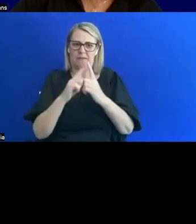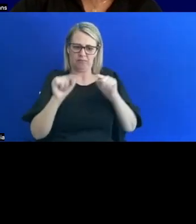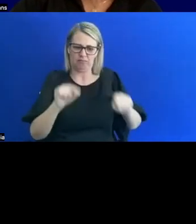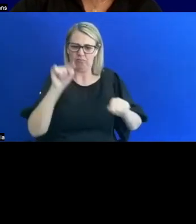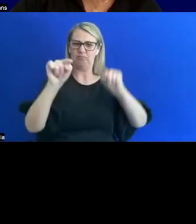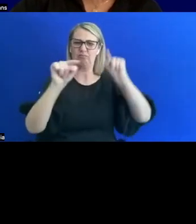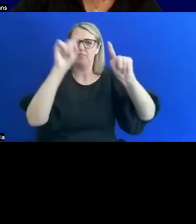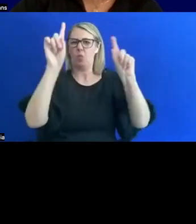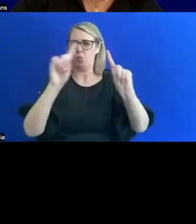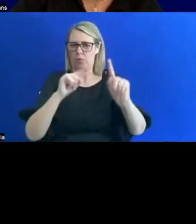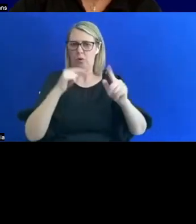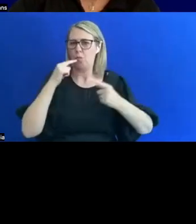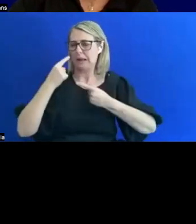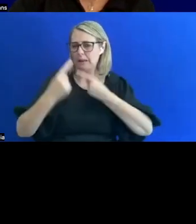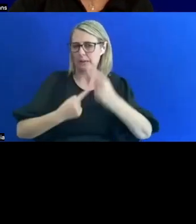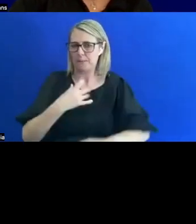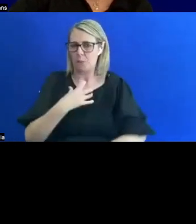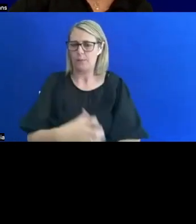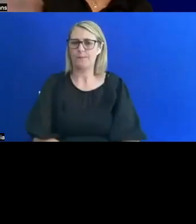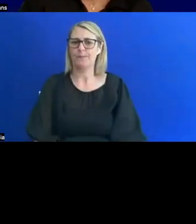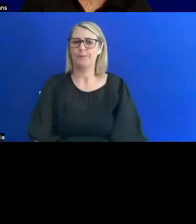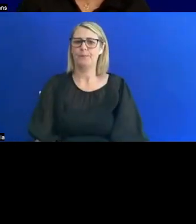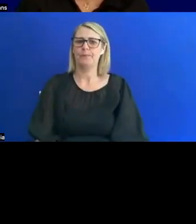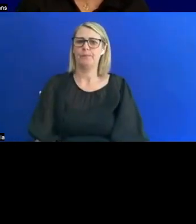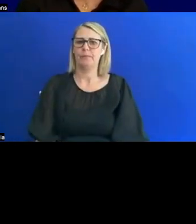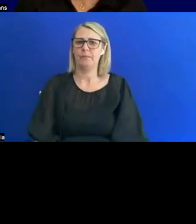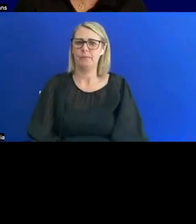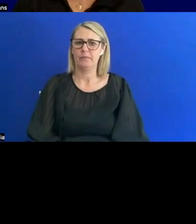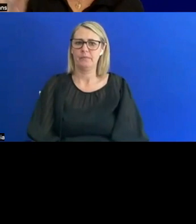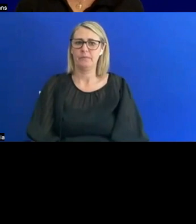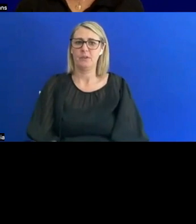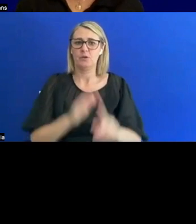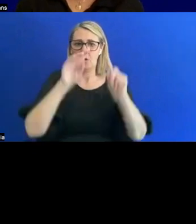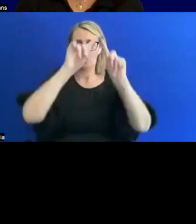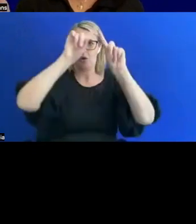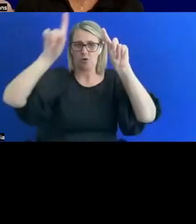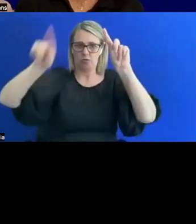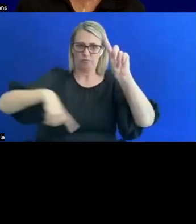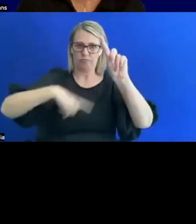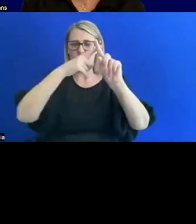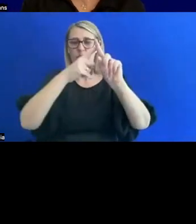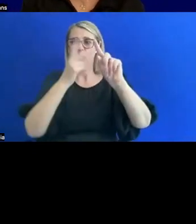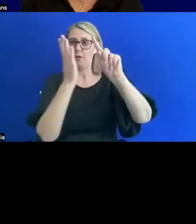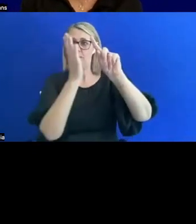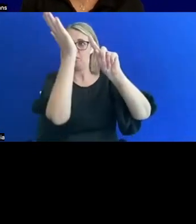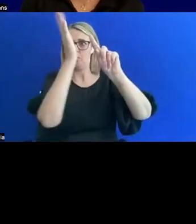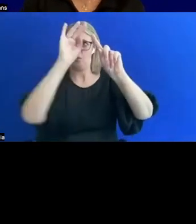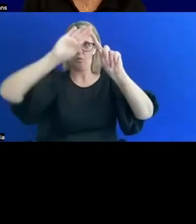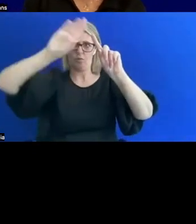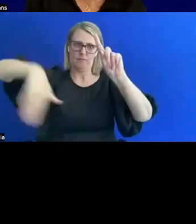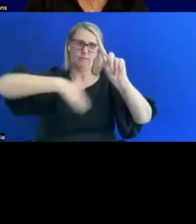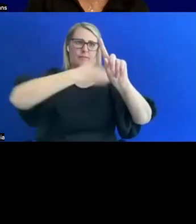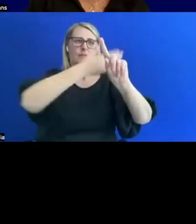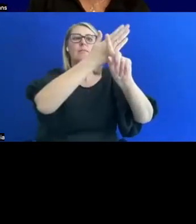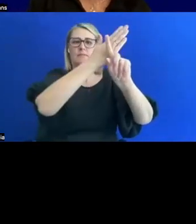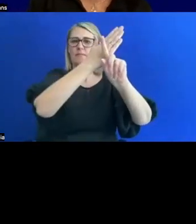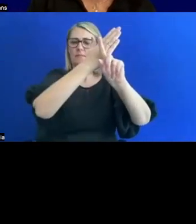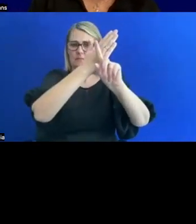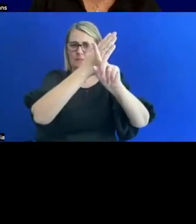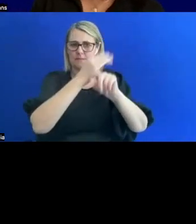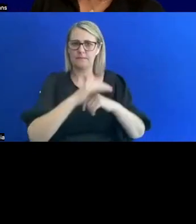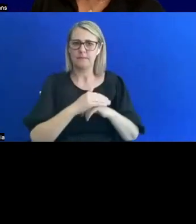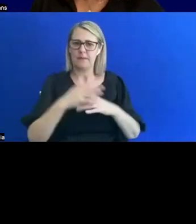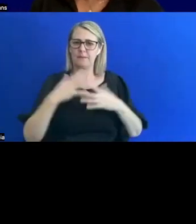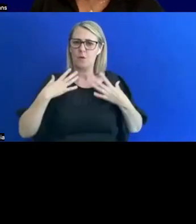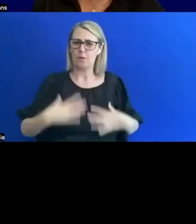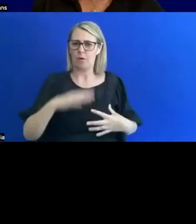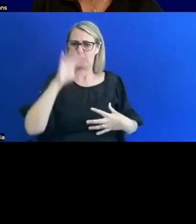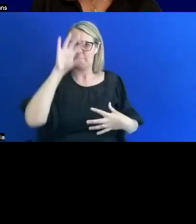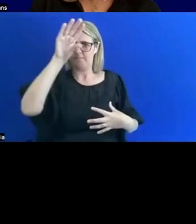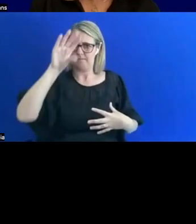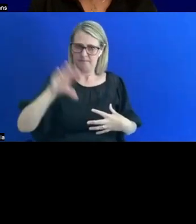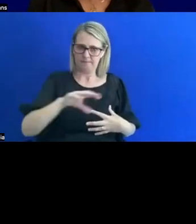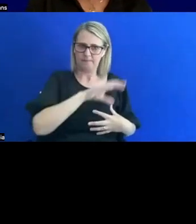briefly. Moving clockwise from 1 o'clock around to 11 o'clock on the body, we have the interoceptive